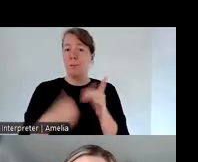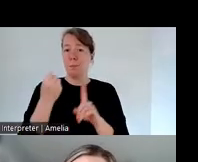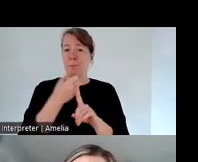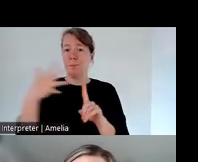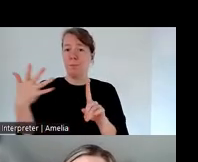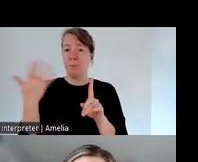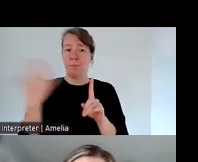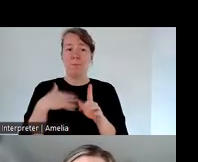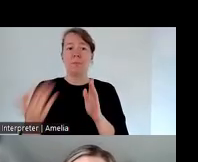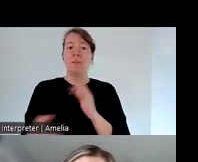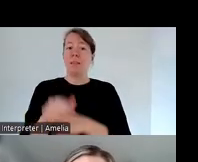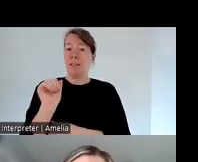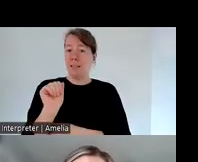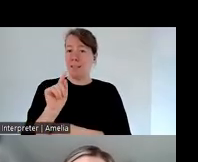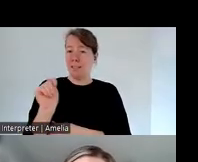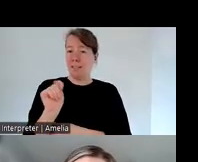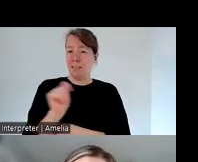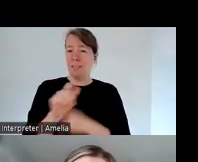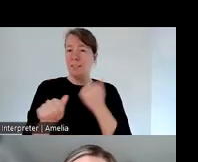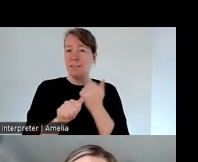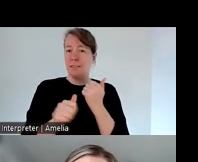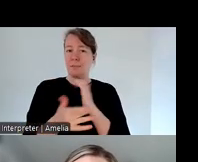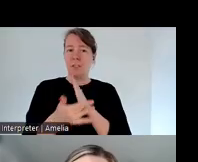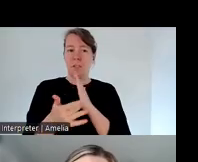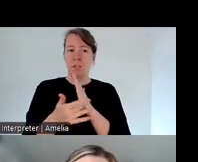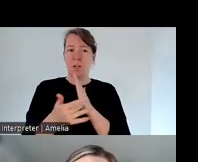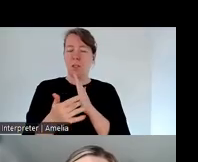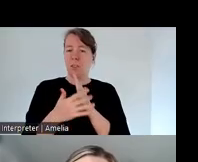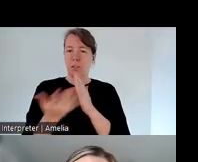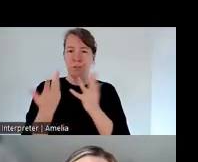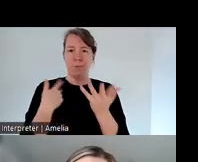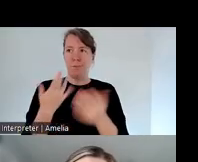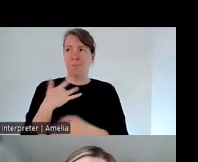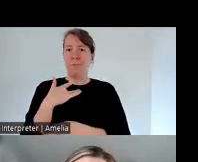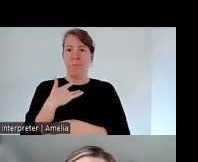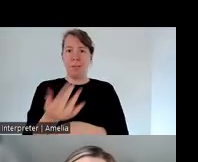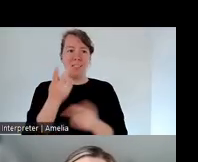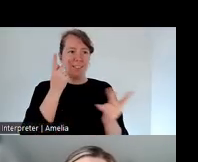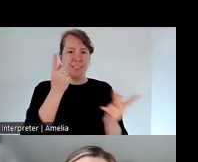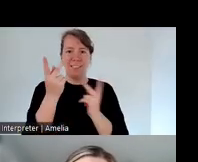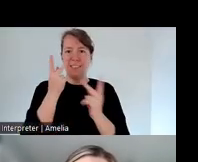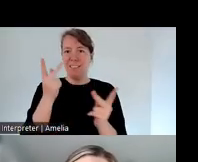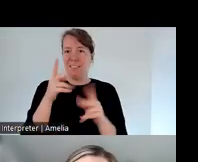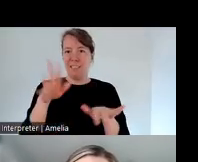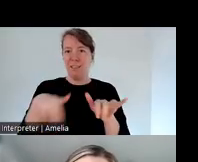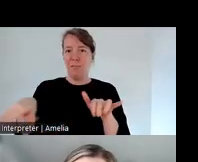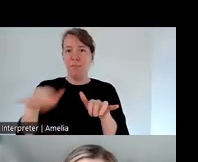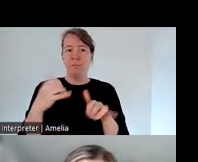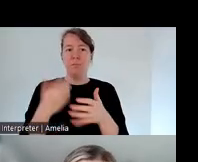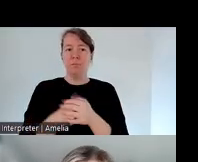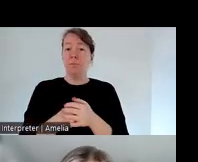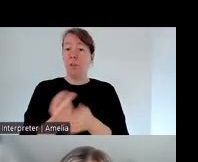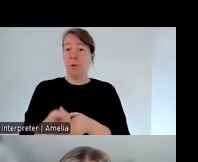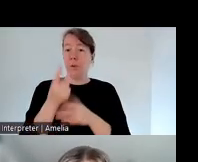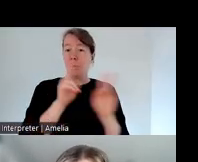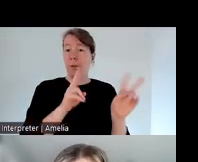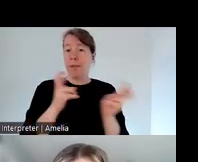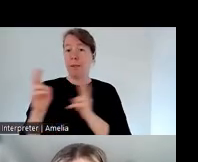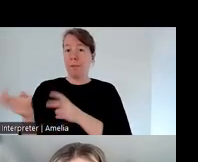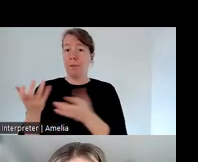that instructors are most likely to encounter in the classroom. There's two main themes in this chapter: The first focuses on student-specific